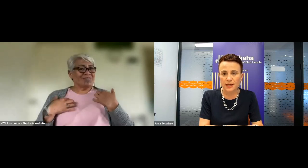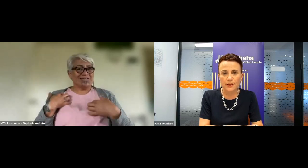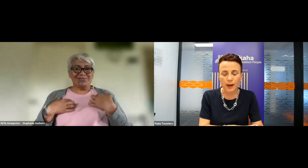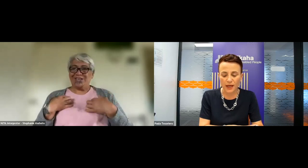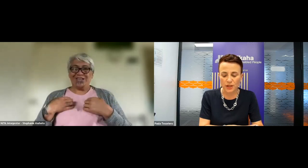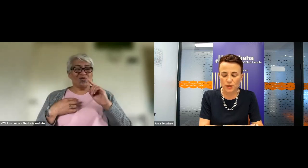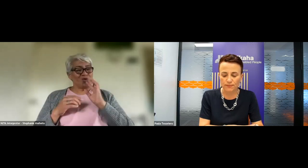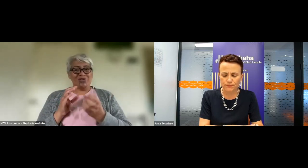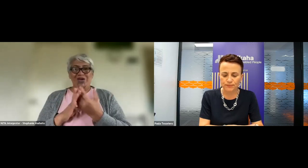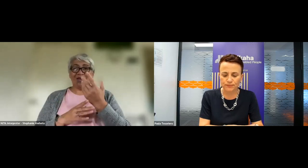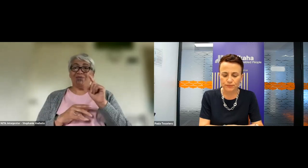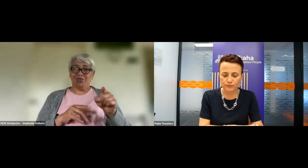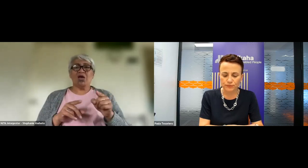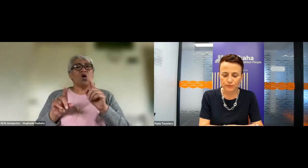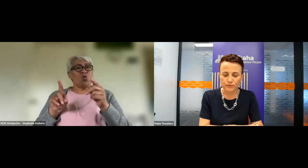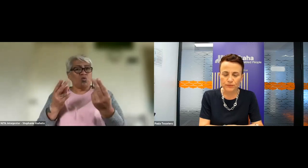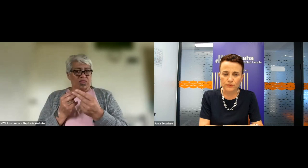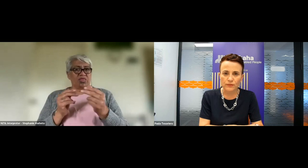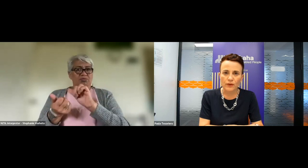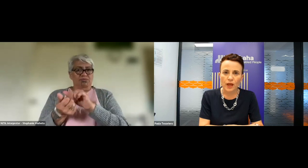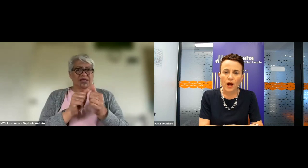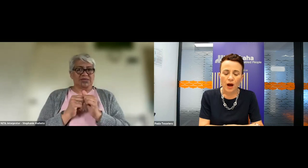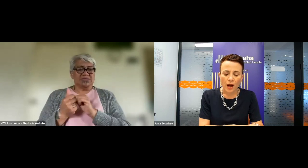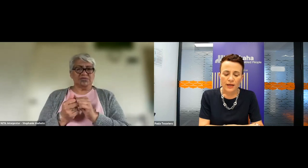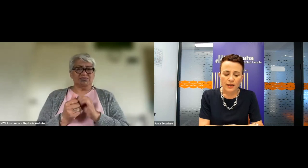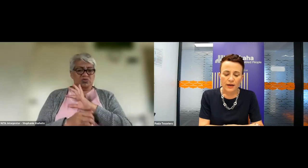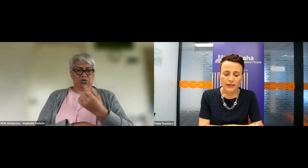in partnership.